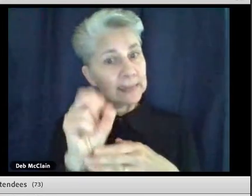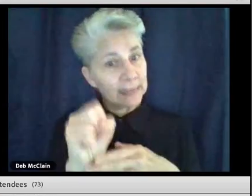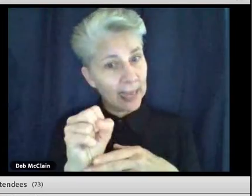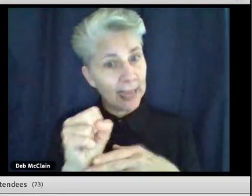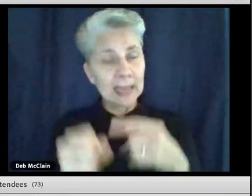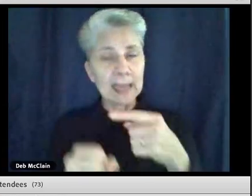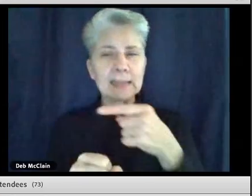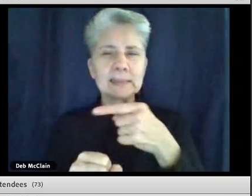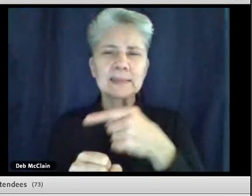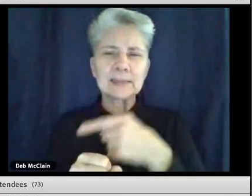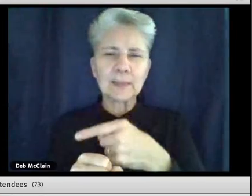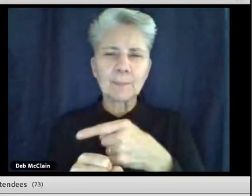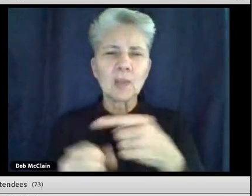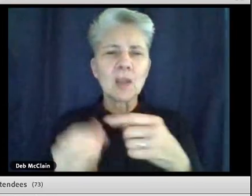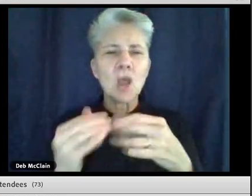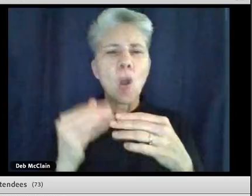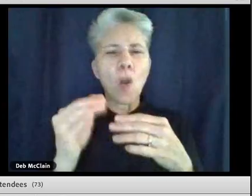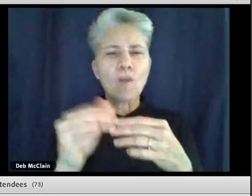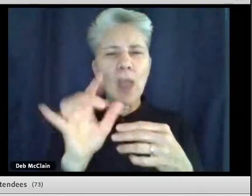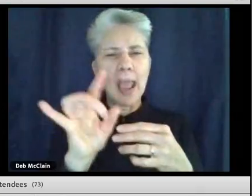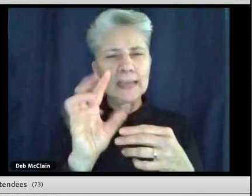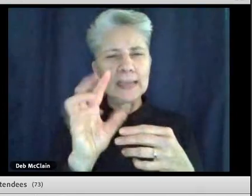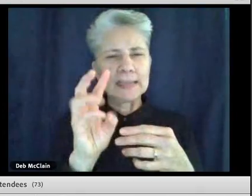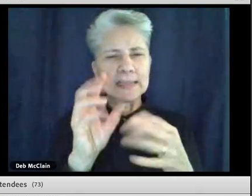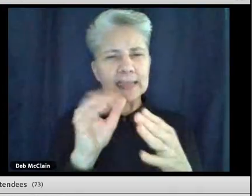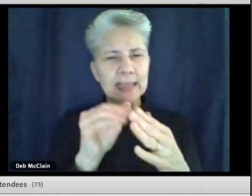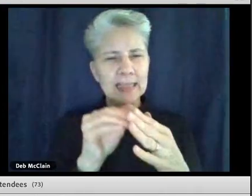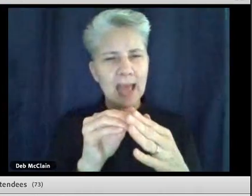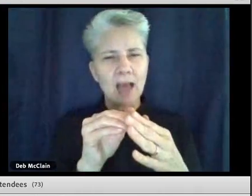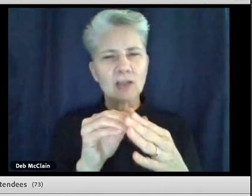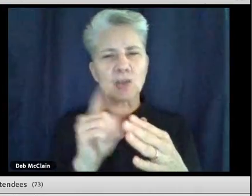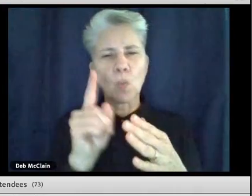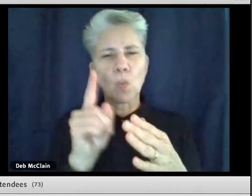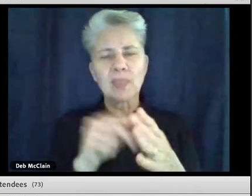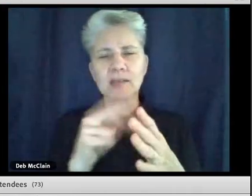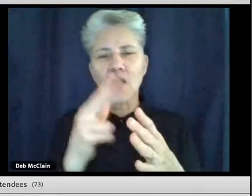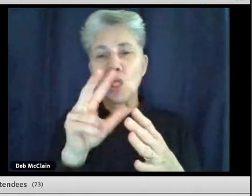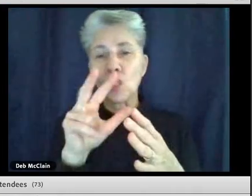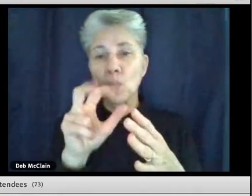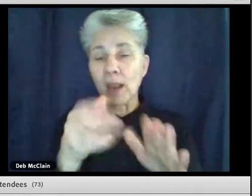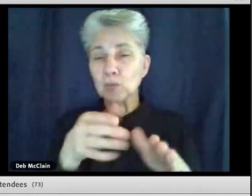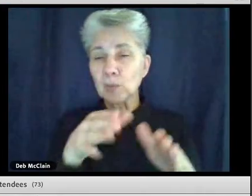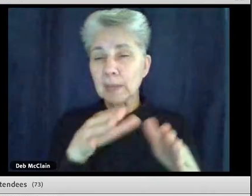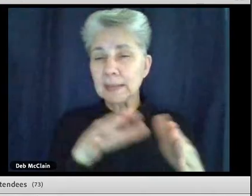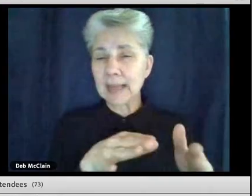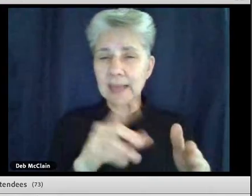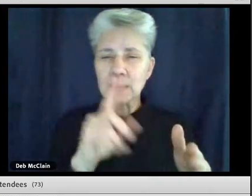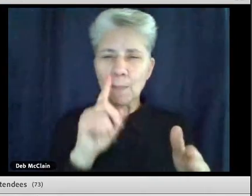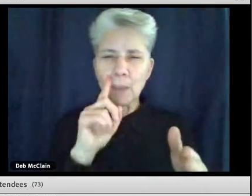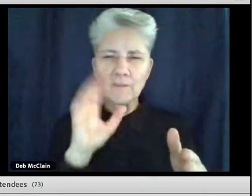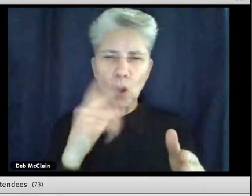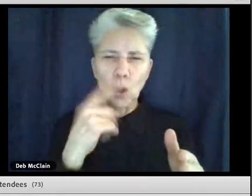We have over 86,000, over 1,300 deaths, and if you're looking for total recovered numbers,